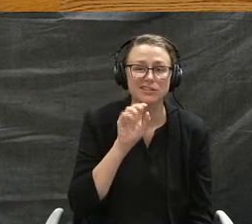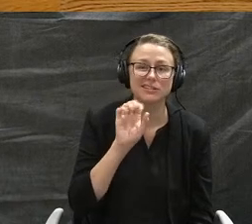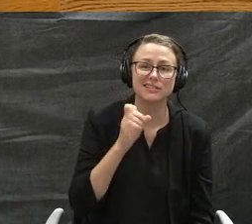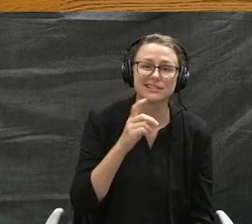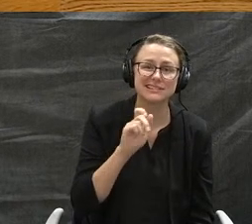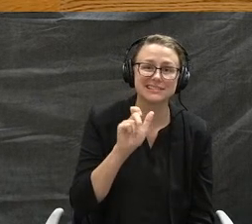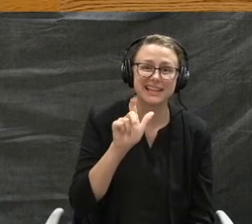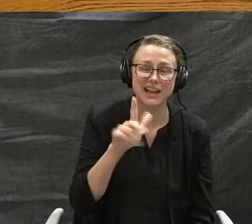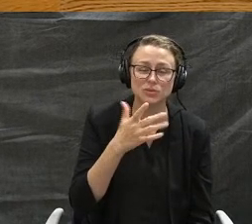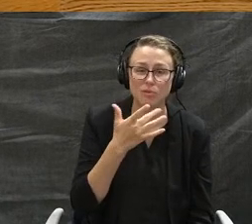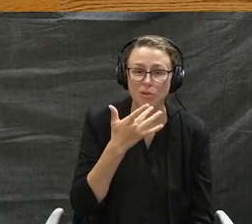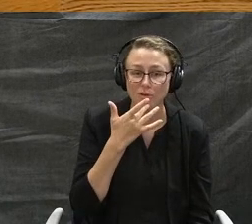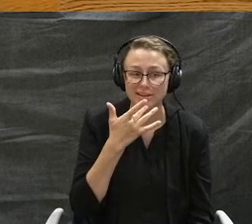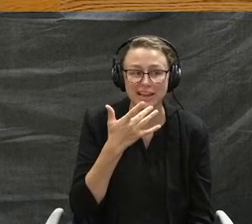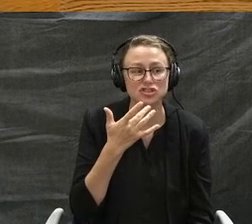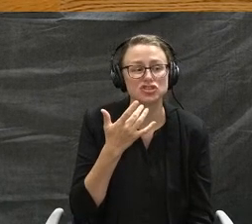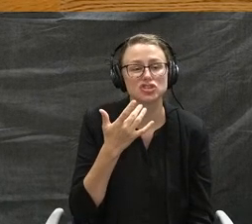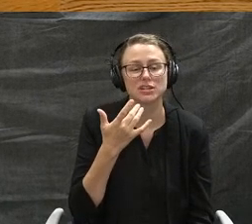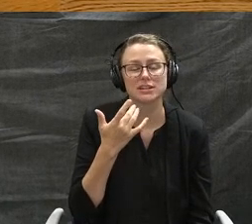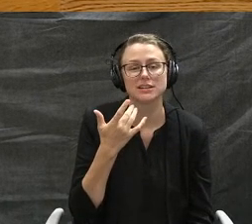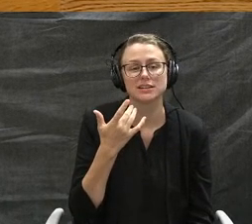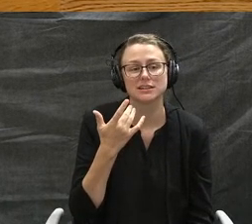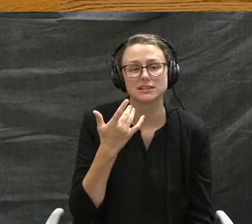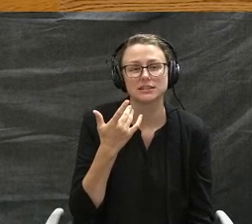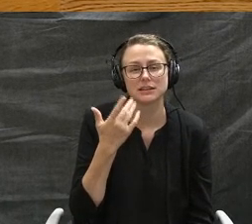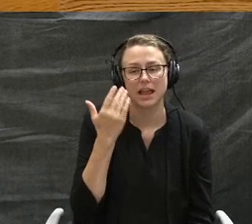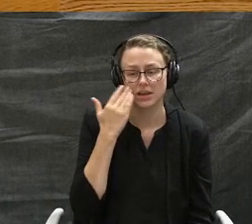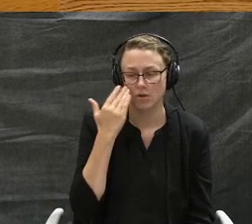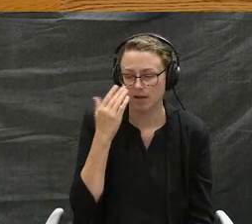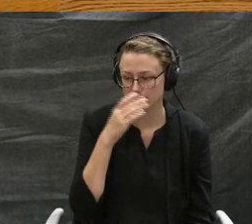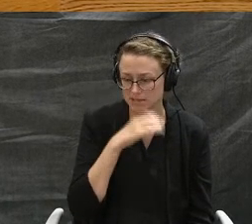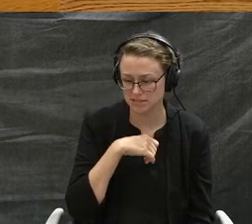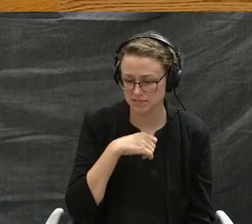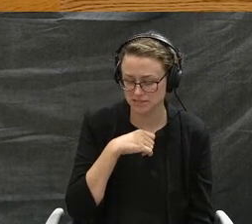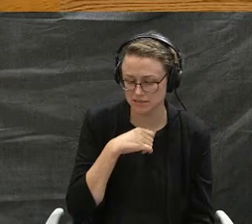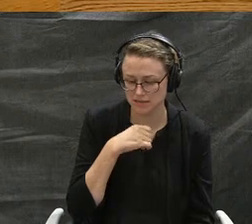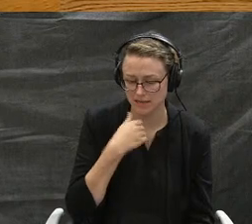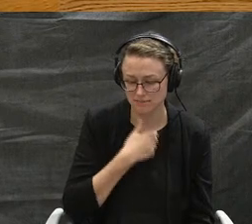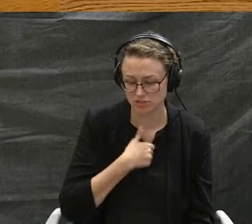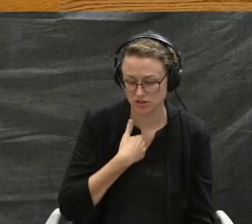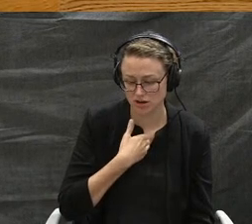sexual orientation. I'm know I'm missing I'm I'm sorry it's 11:30